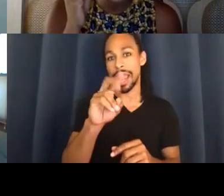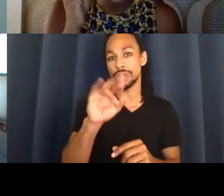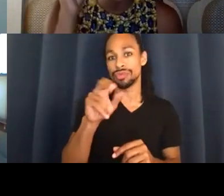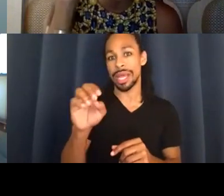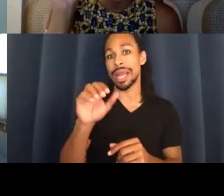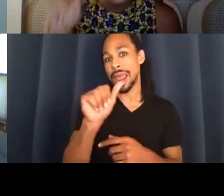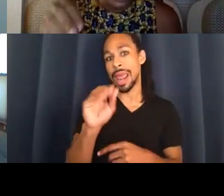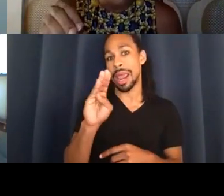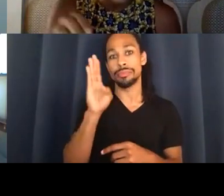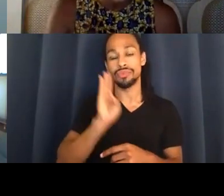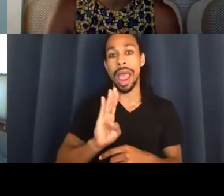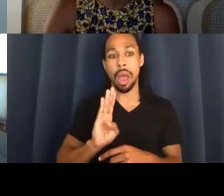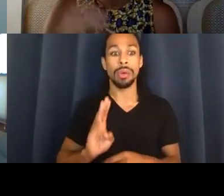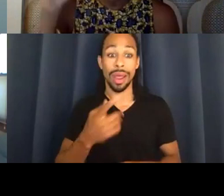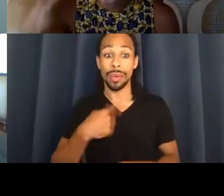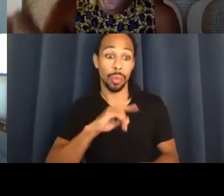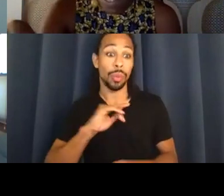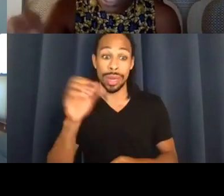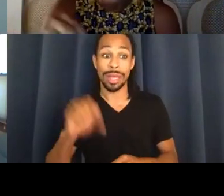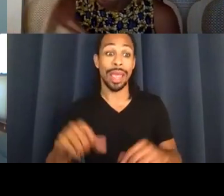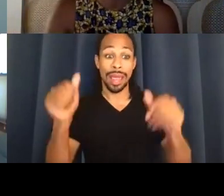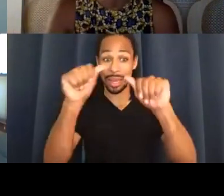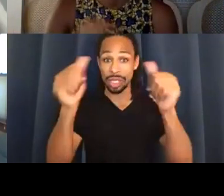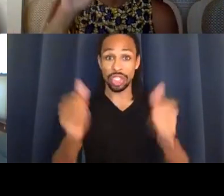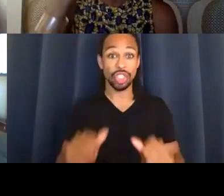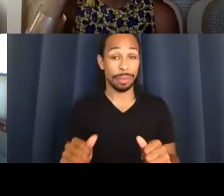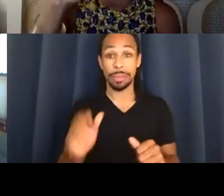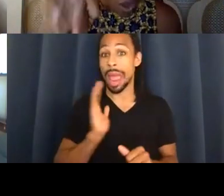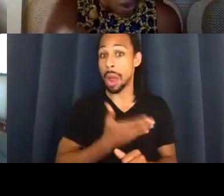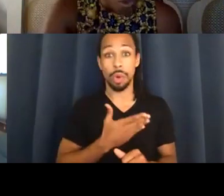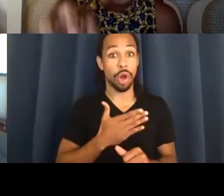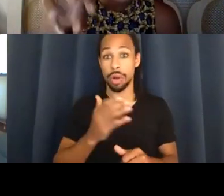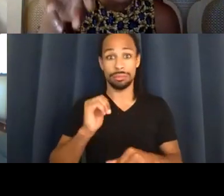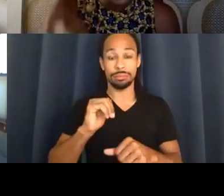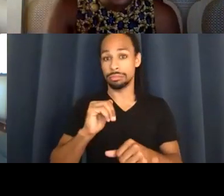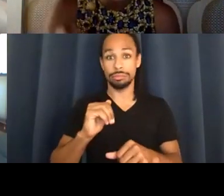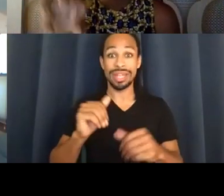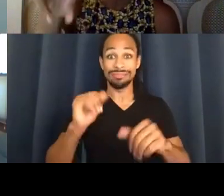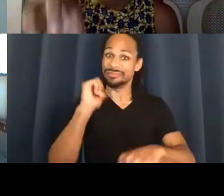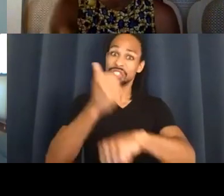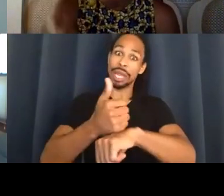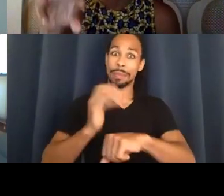ability to name that and in our advocacy, Laura, hold our institutions, our governments,